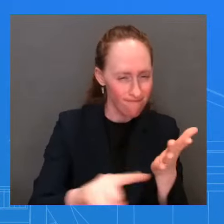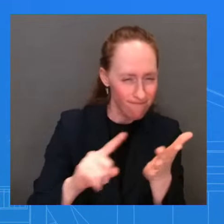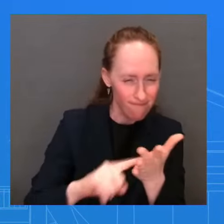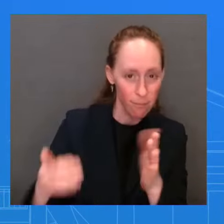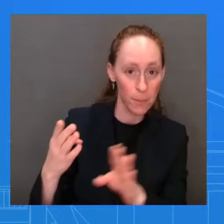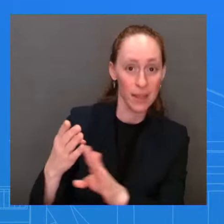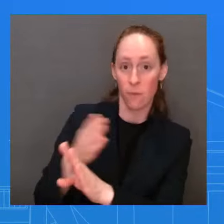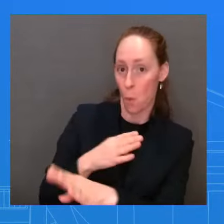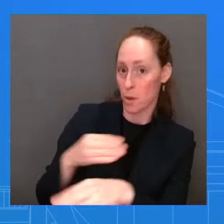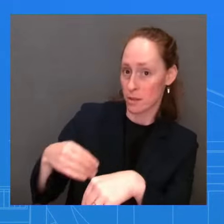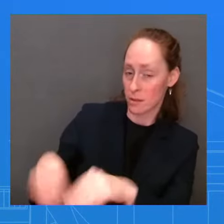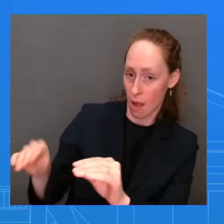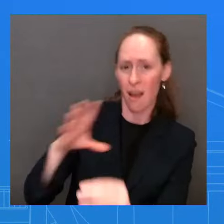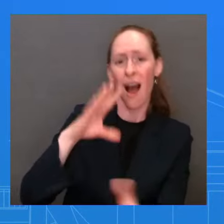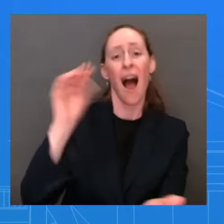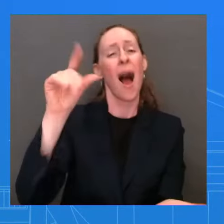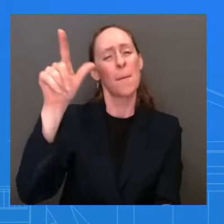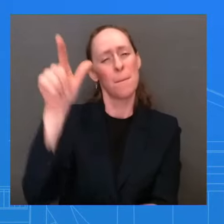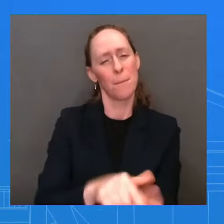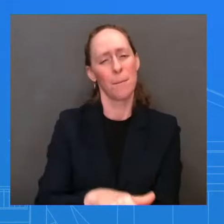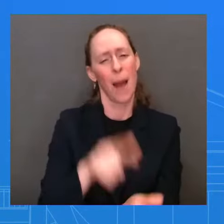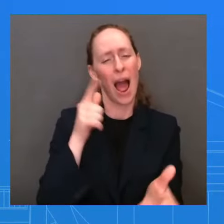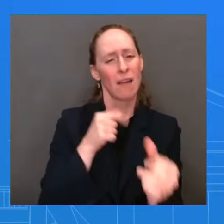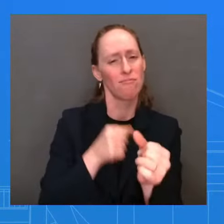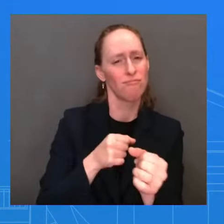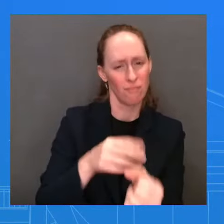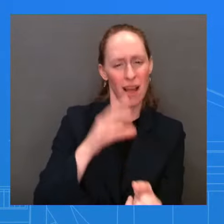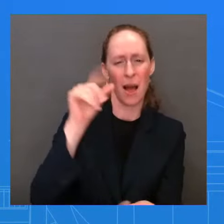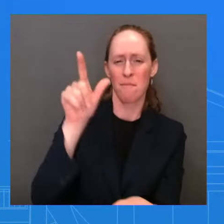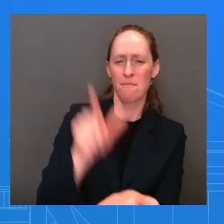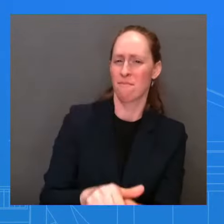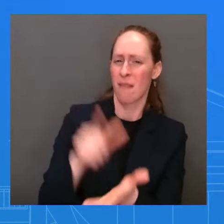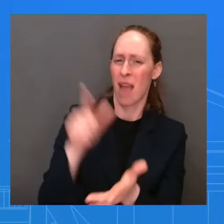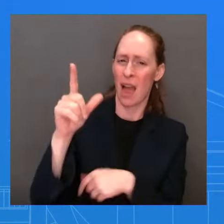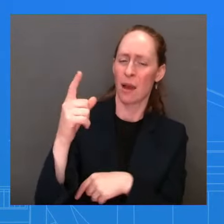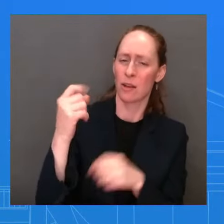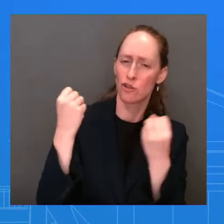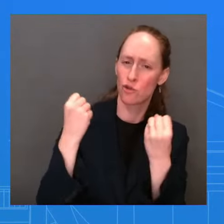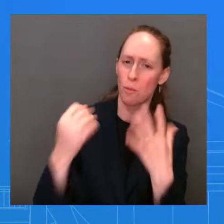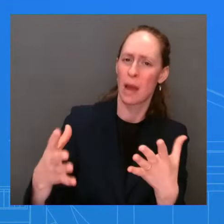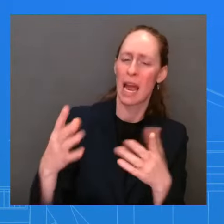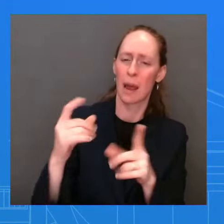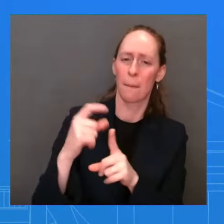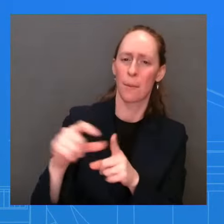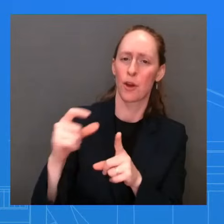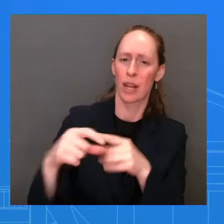In the meantime, he continues to urge other states to join Washington State, along with California,